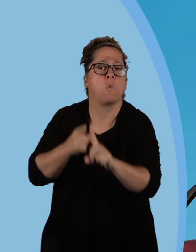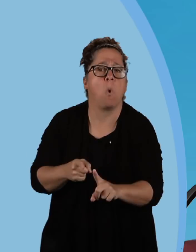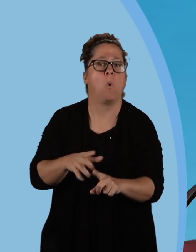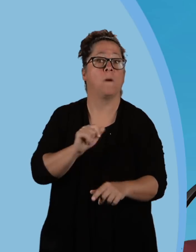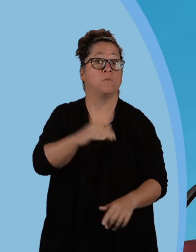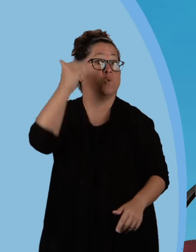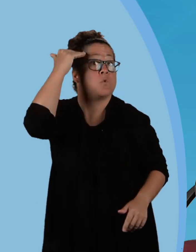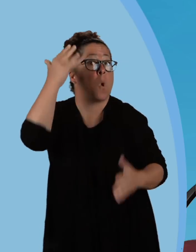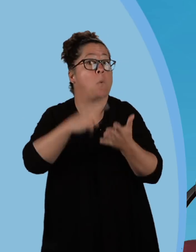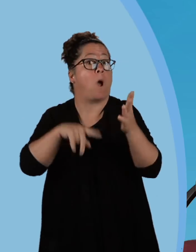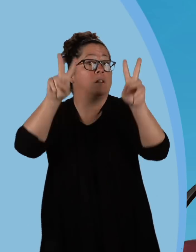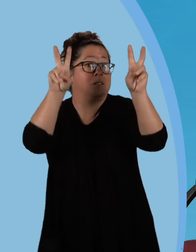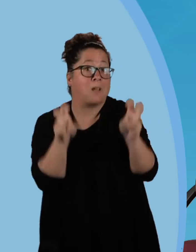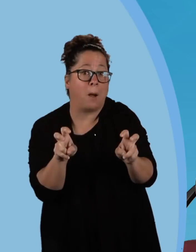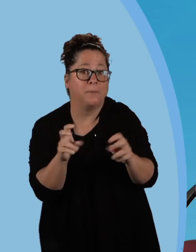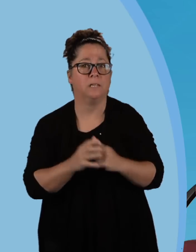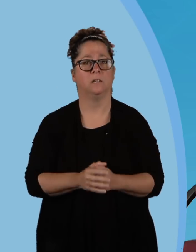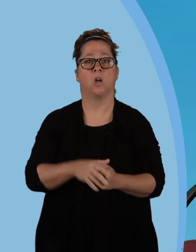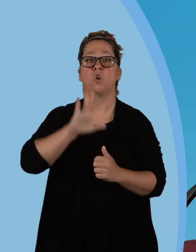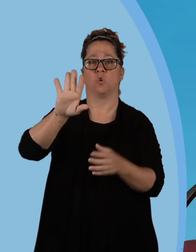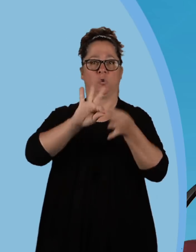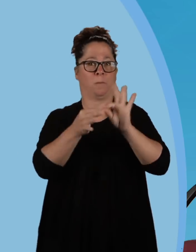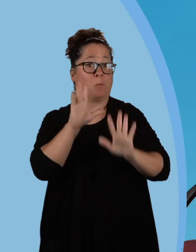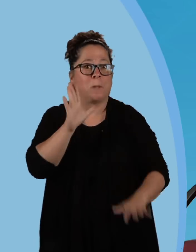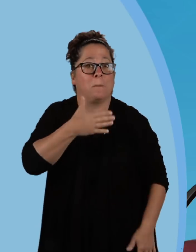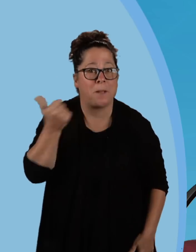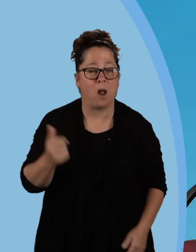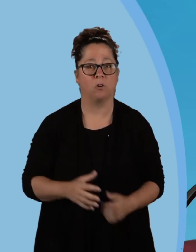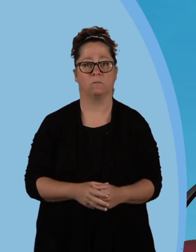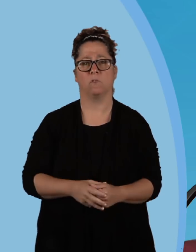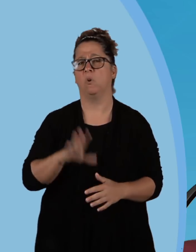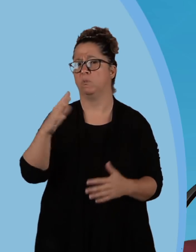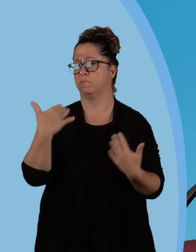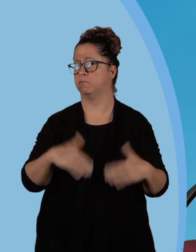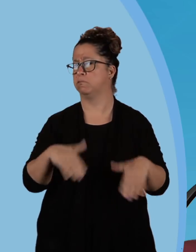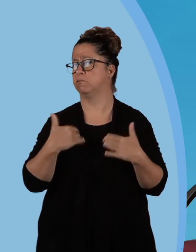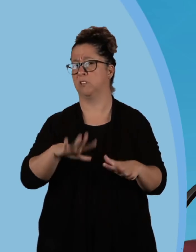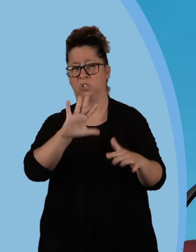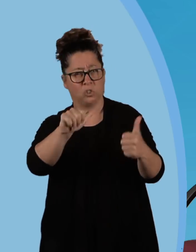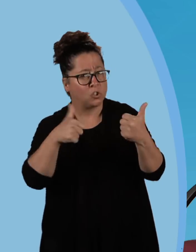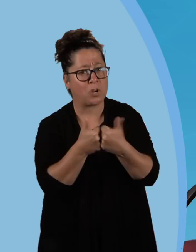that when you know what the topic is going to be about, your interpretation is better as well.